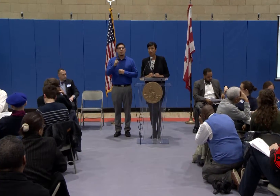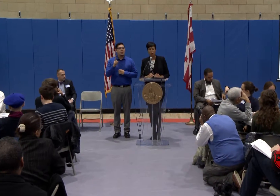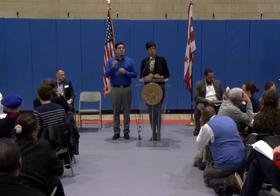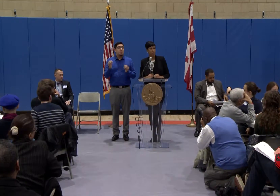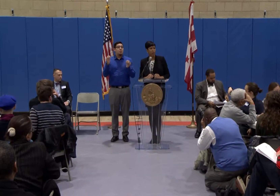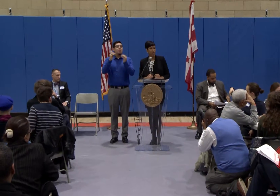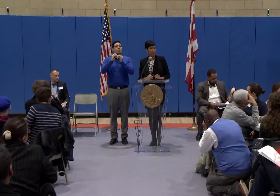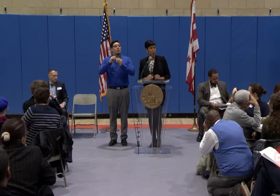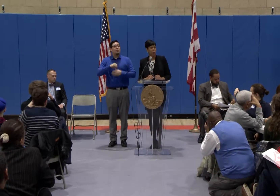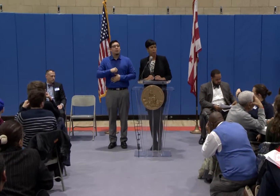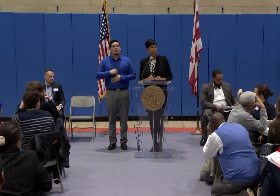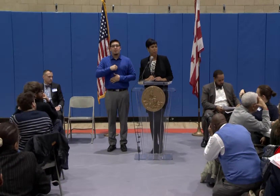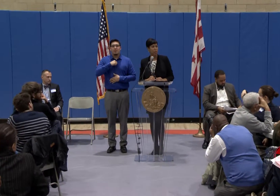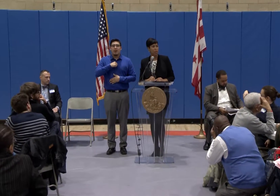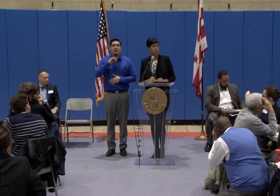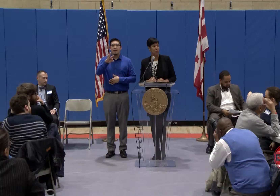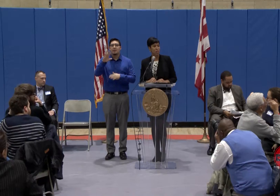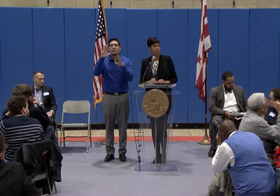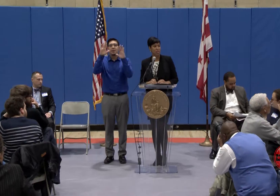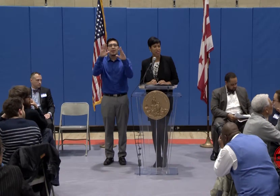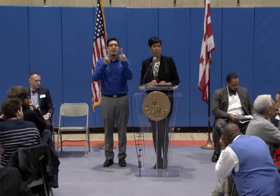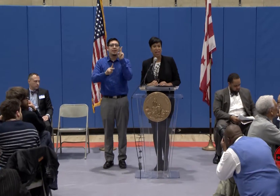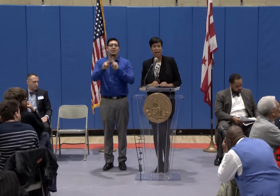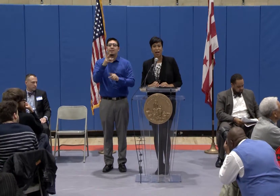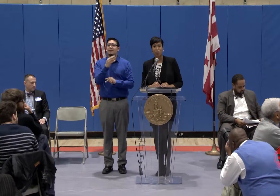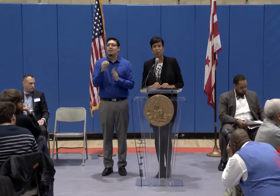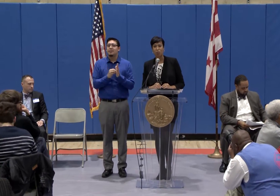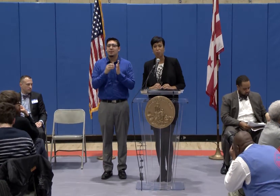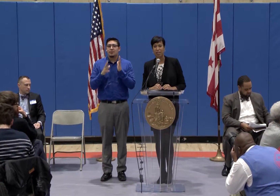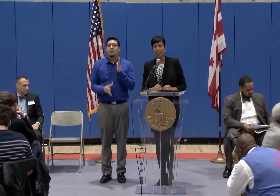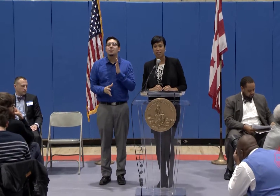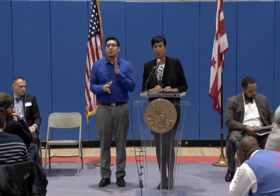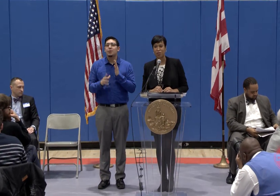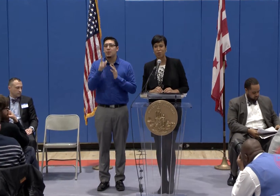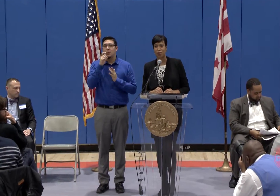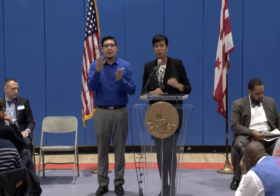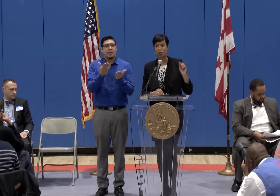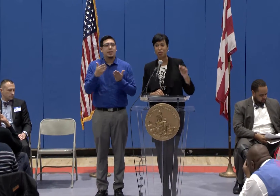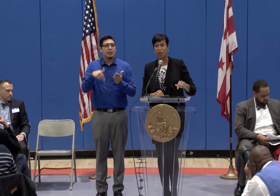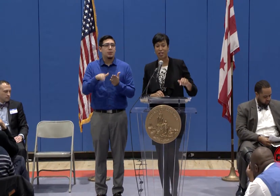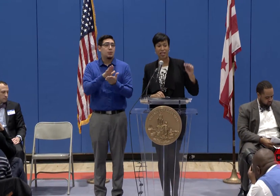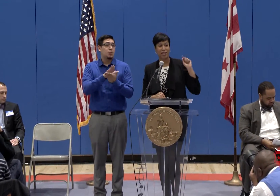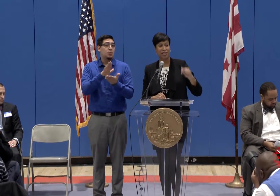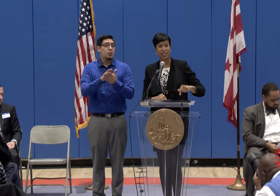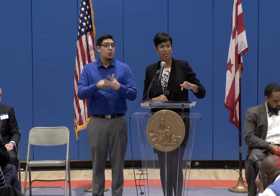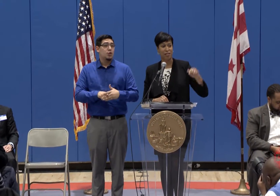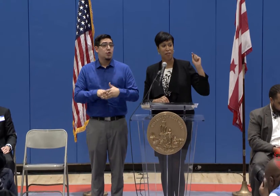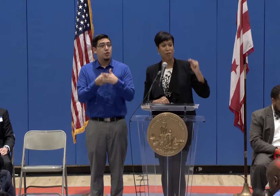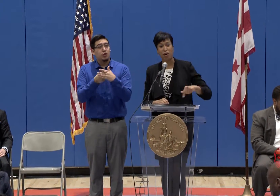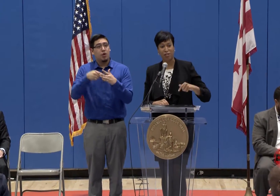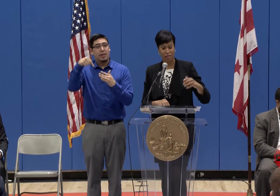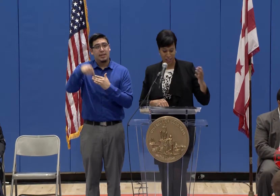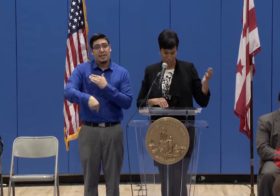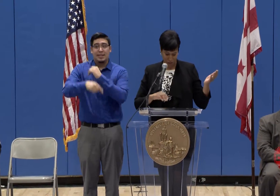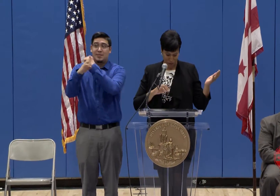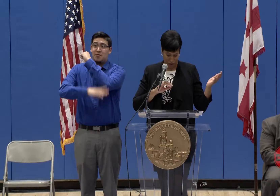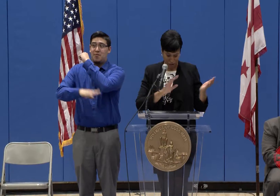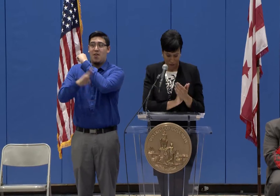MORE PROUD OF THE GREAT PEOPLE AND STUDENTS WHO WILL BE IN THIS SCHOOL STARTING THIS FALL. SO LET'S HEAR IT FOR THE ROUGH